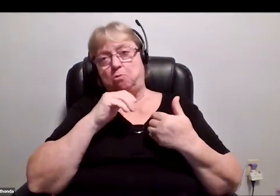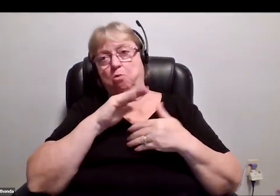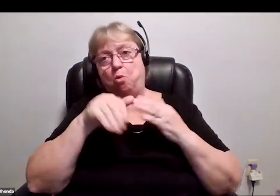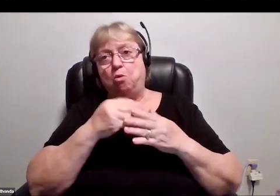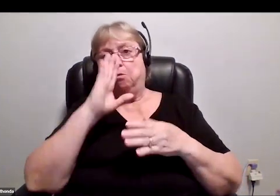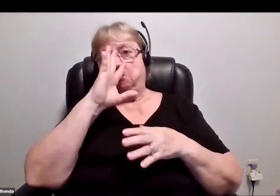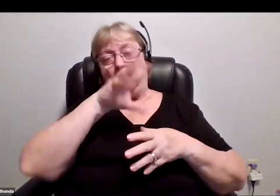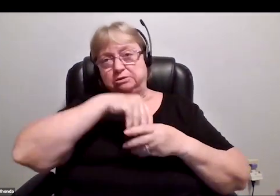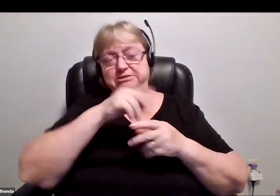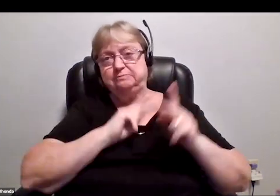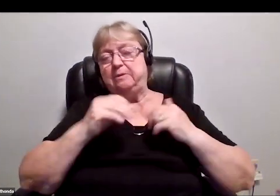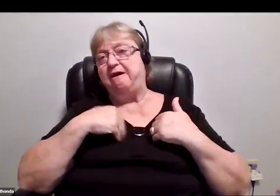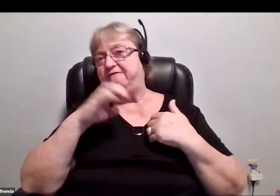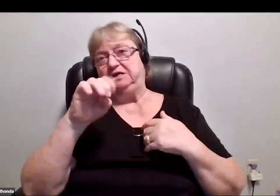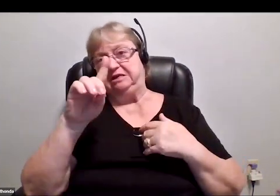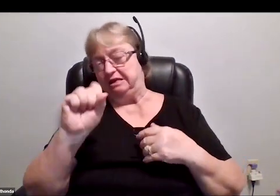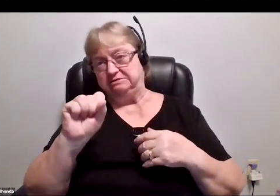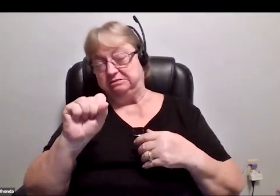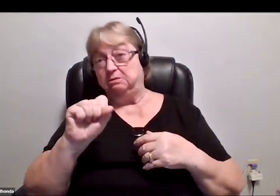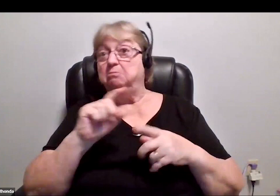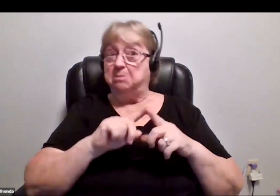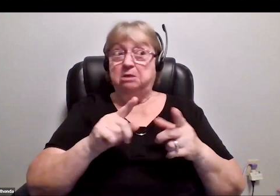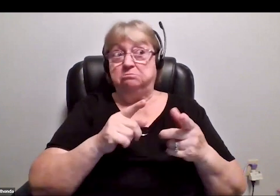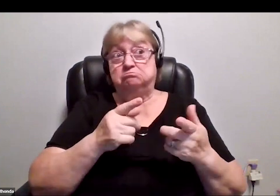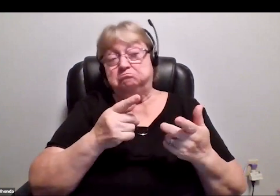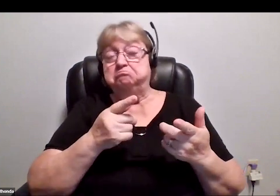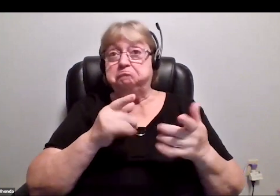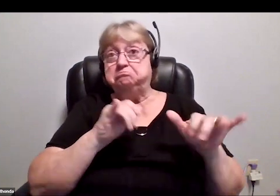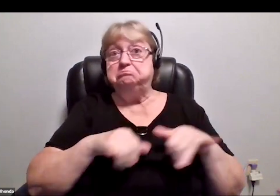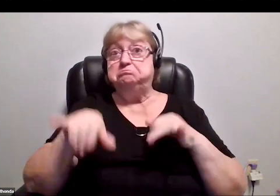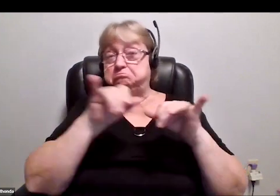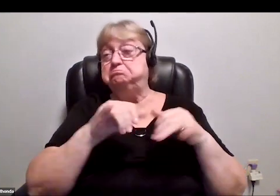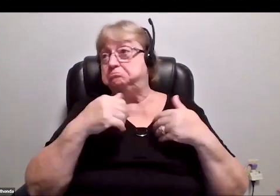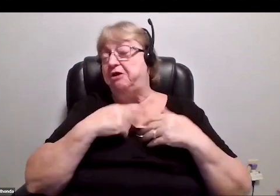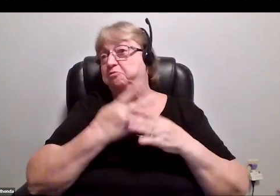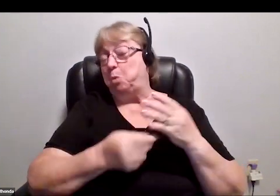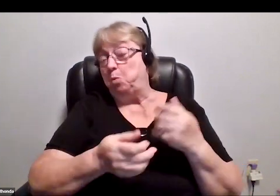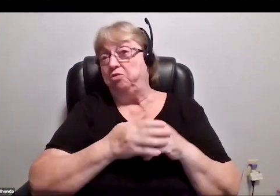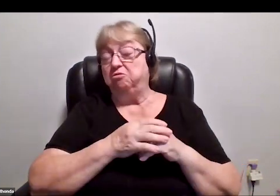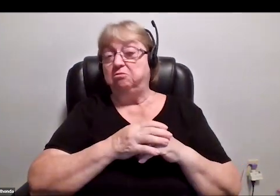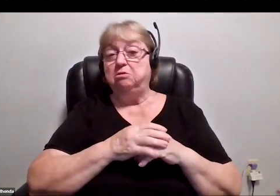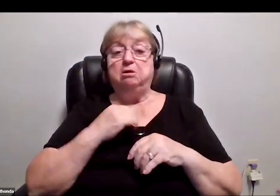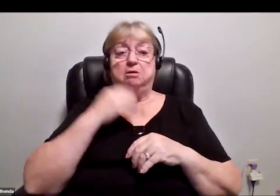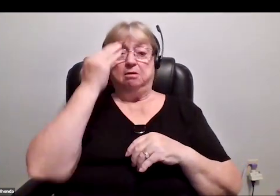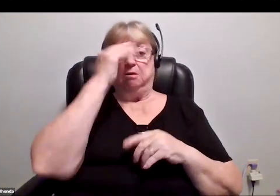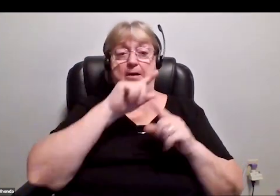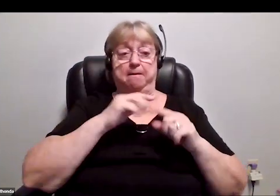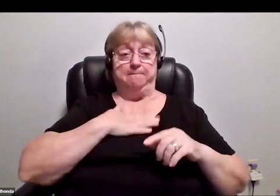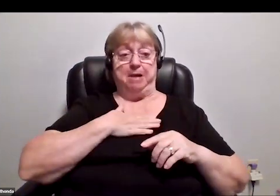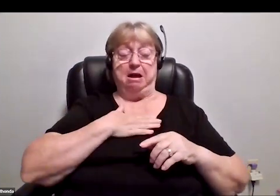This is not uncommon to have both. I think about so many of my disabilities are related to cancer treatment.